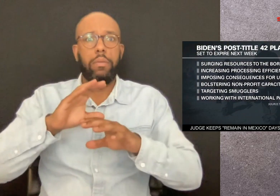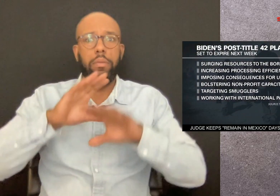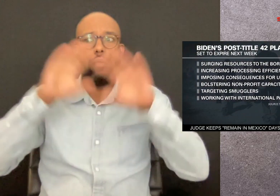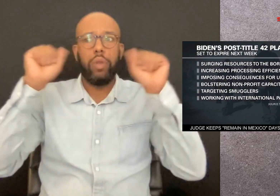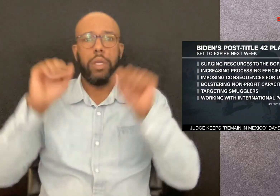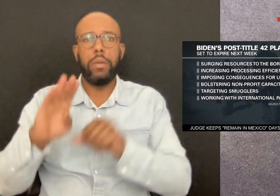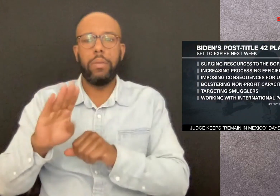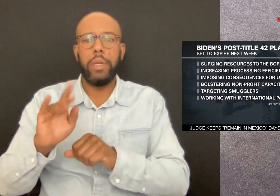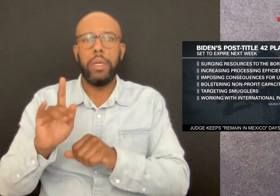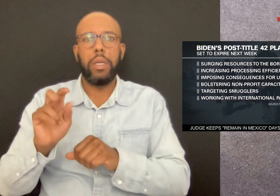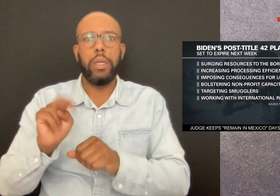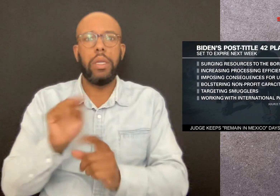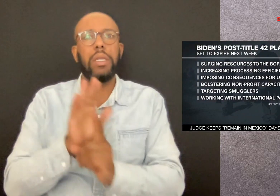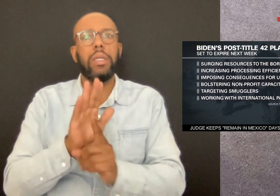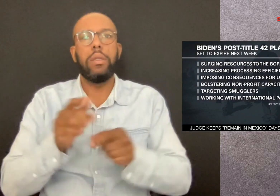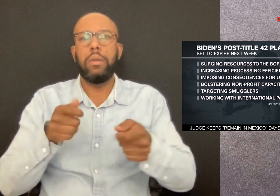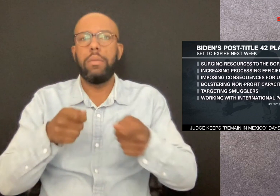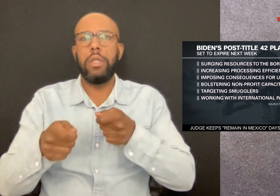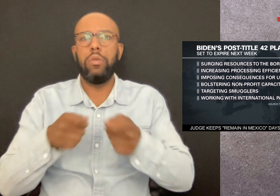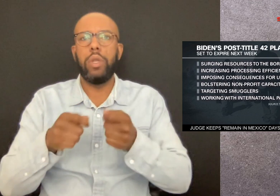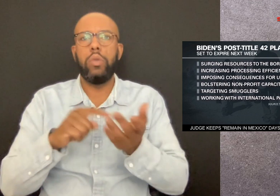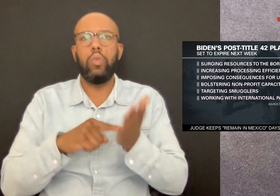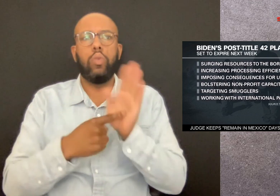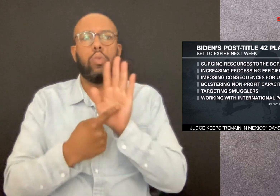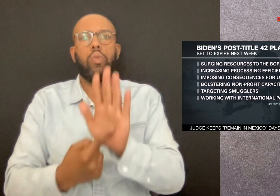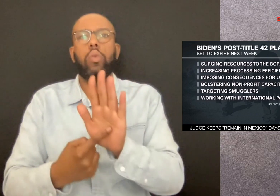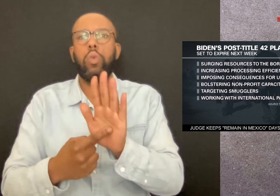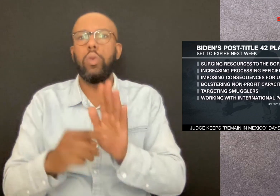yesterday the Biden administration unveiled a